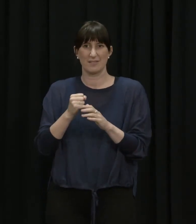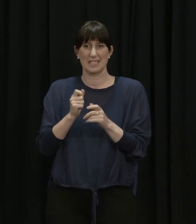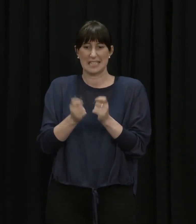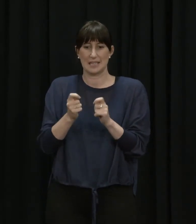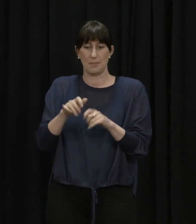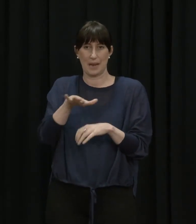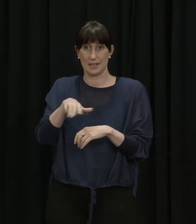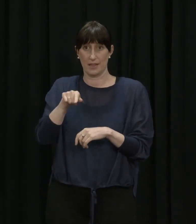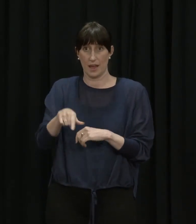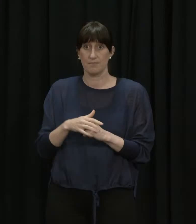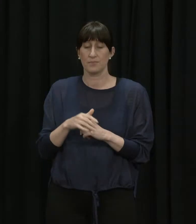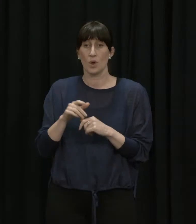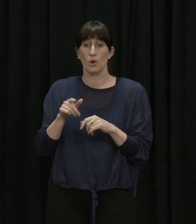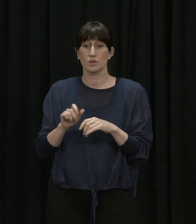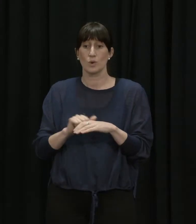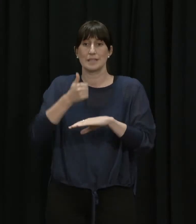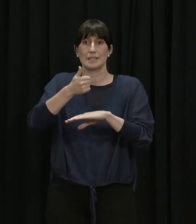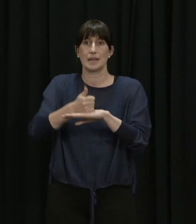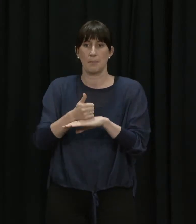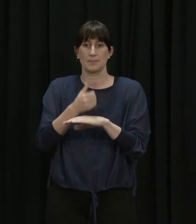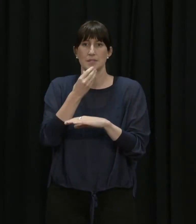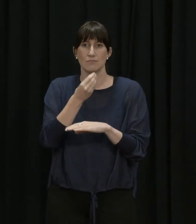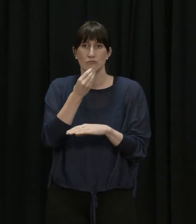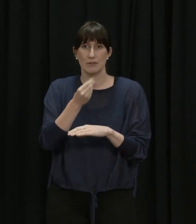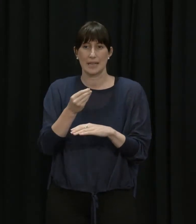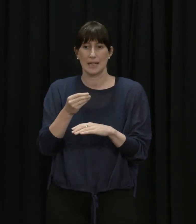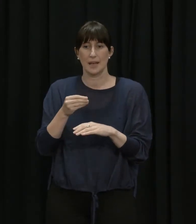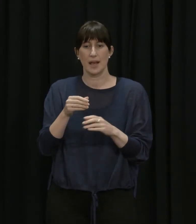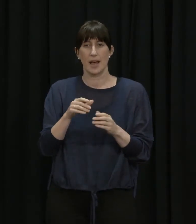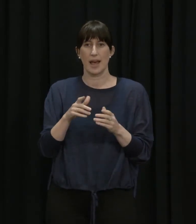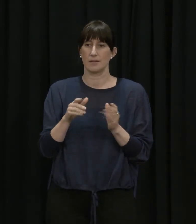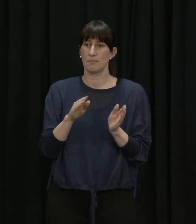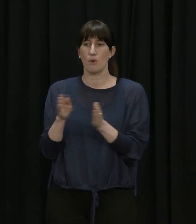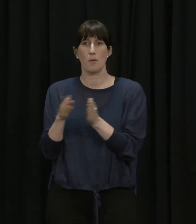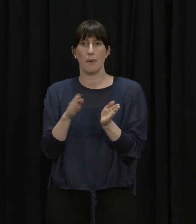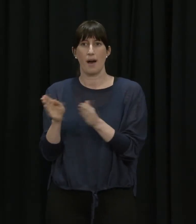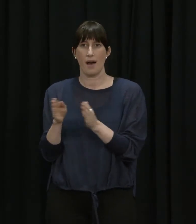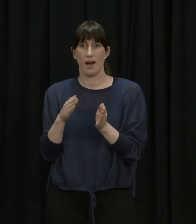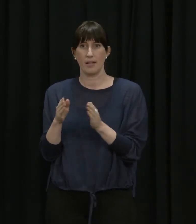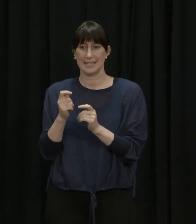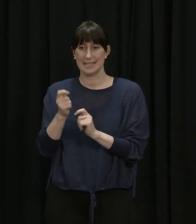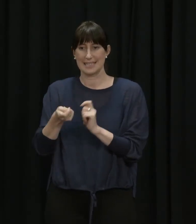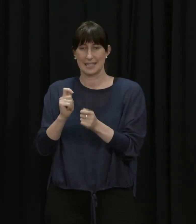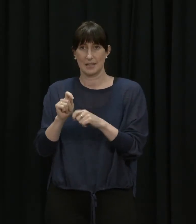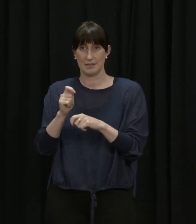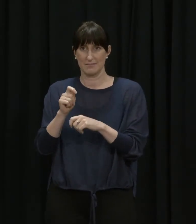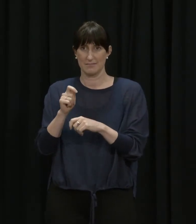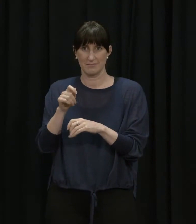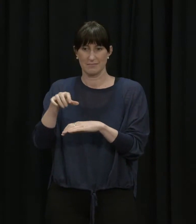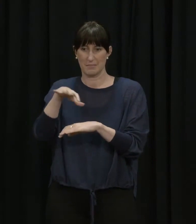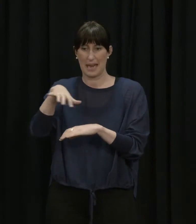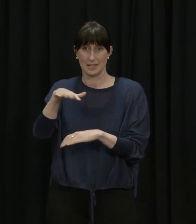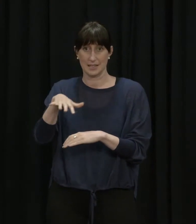clinics. There are also pop-up clinics